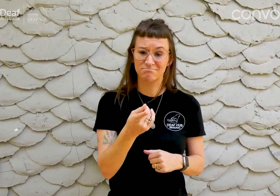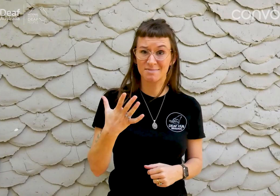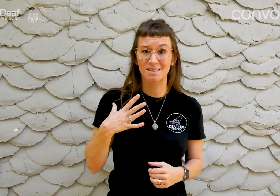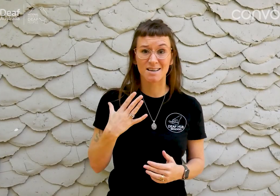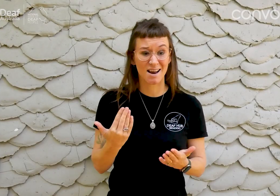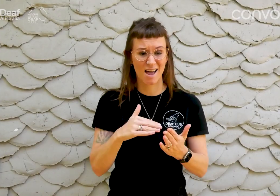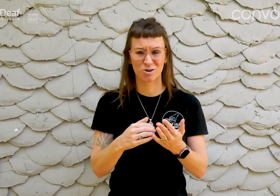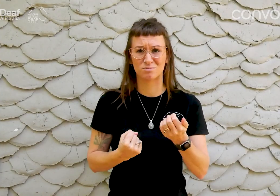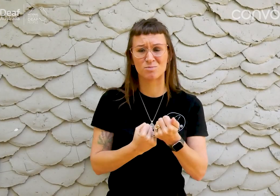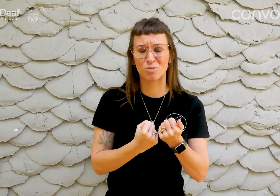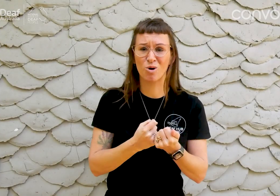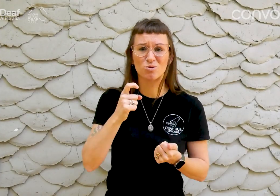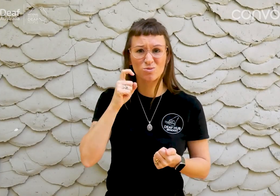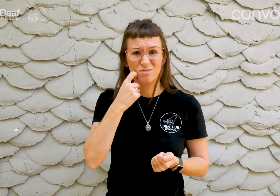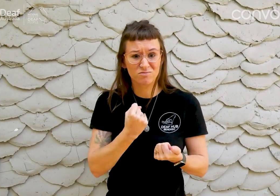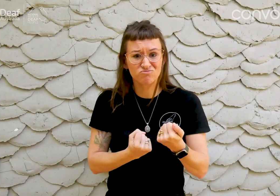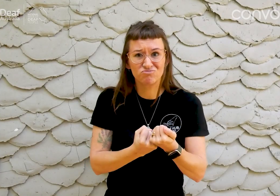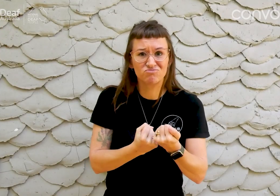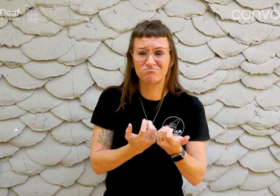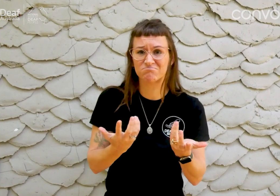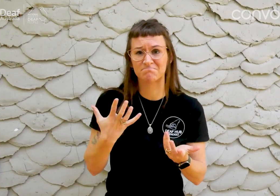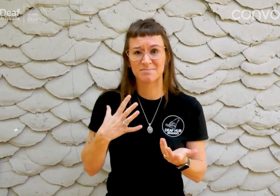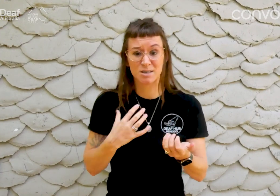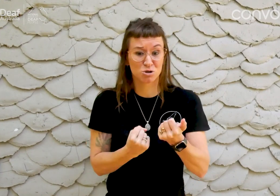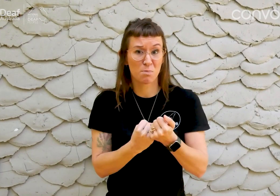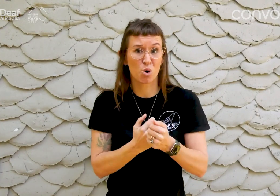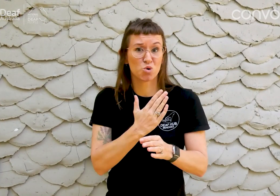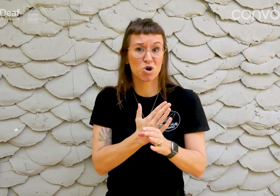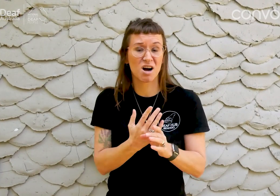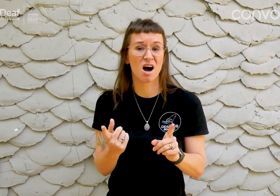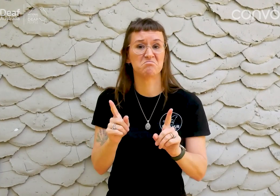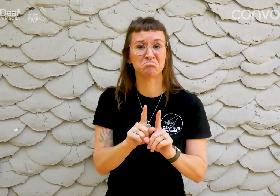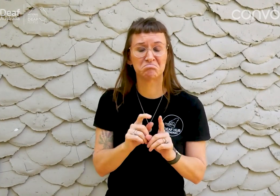If you need extra supports, we’ll support you. Do you need a support worker with you?